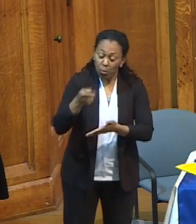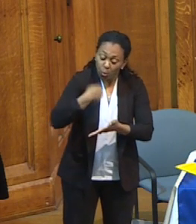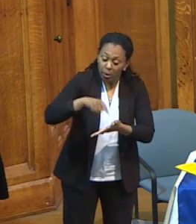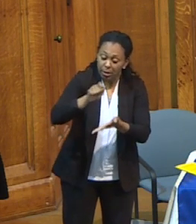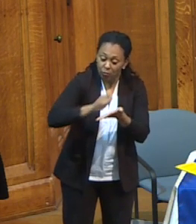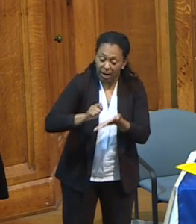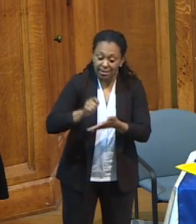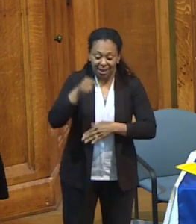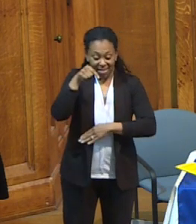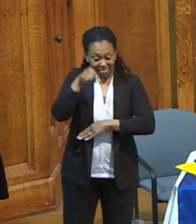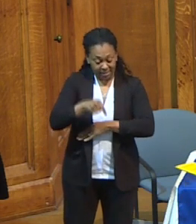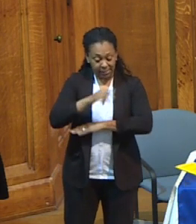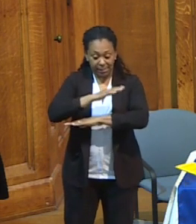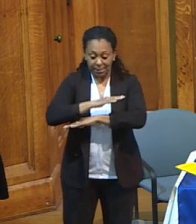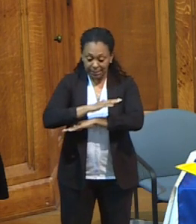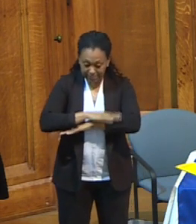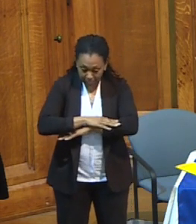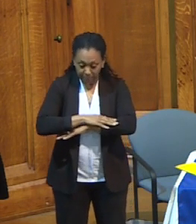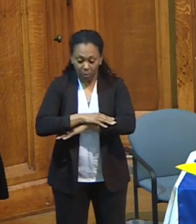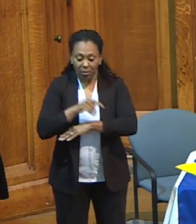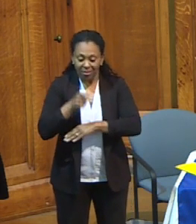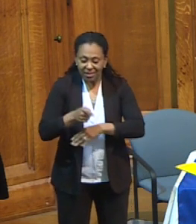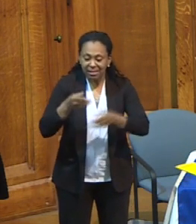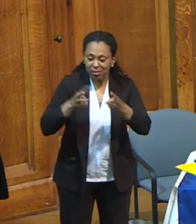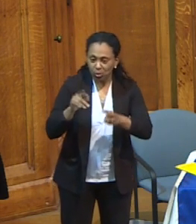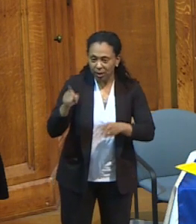This is the way these crazy hearing people do it.